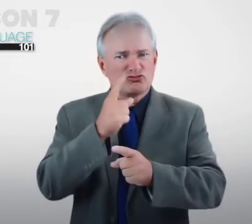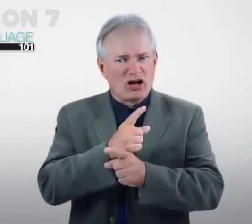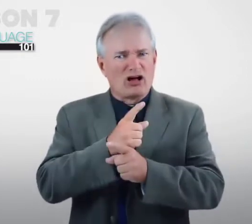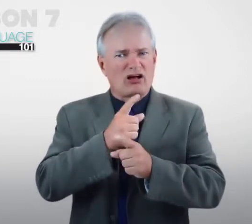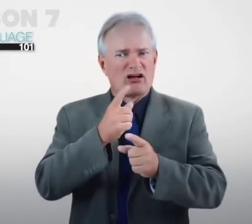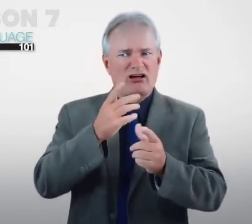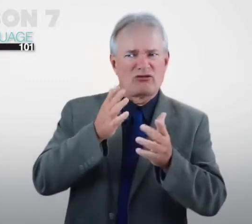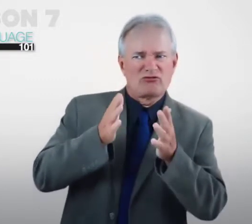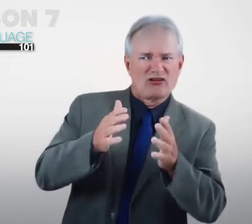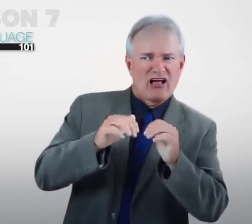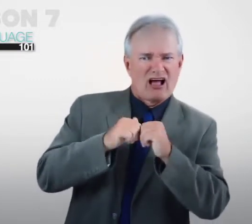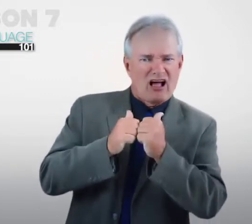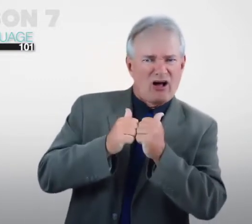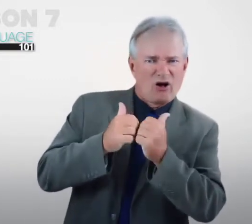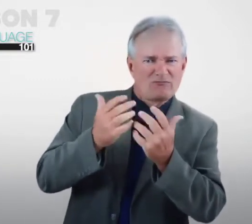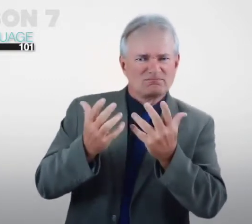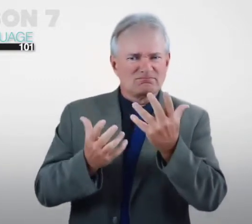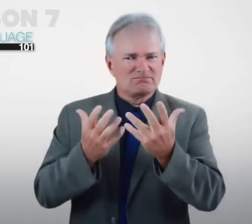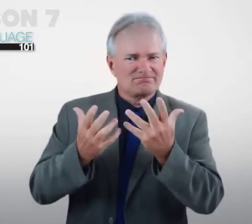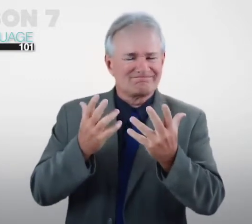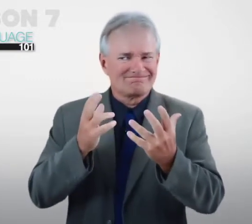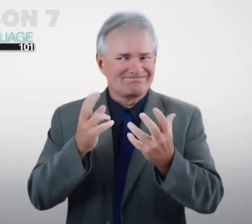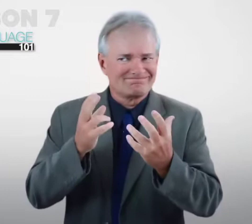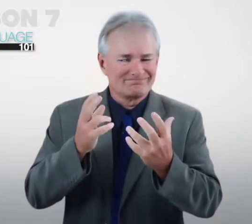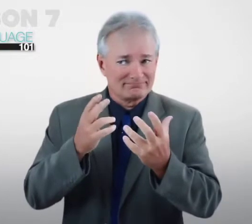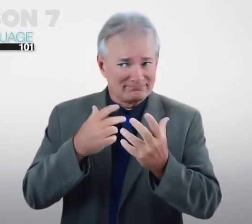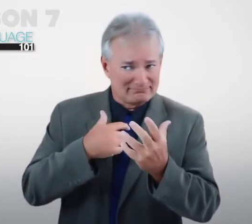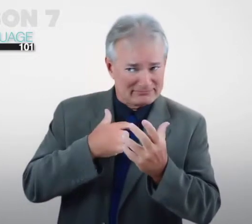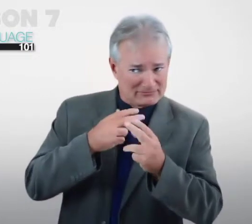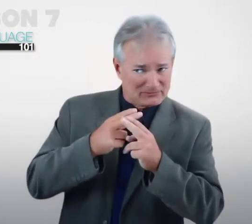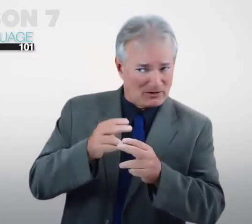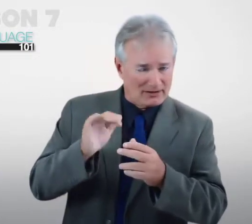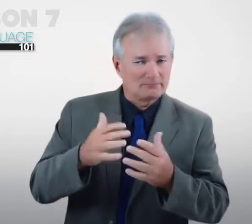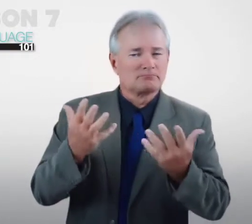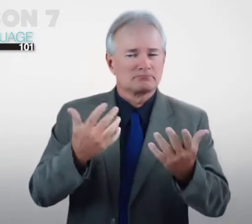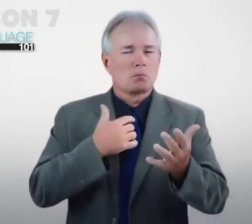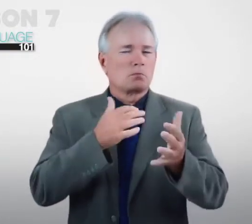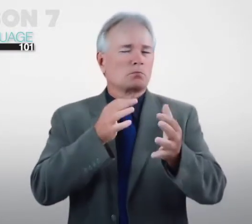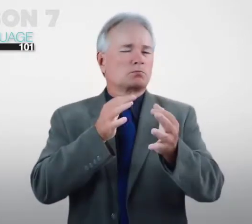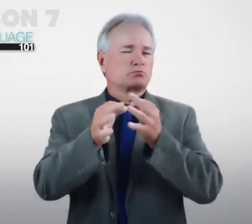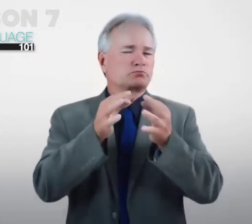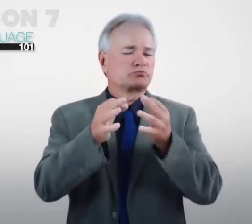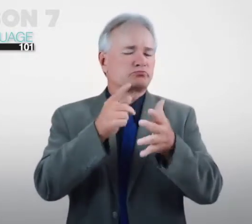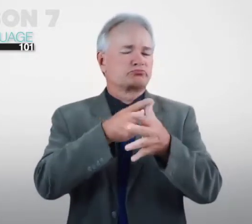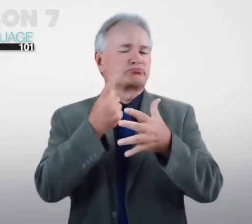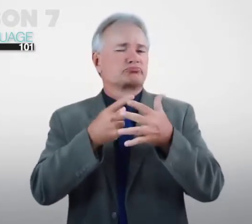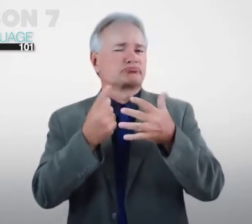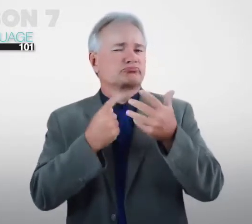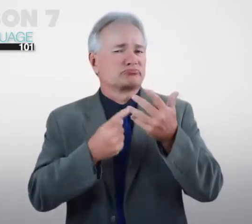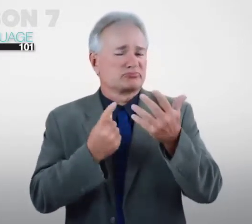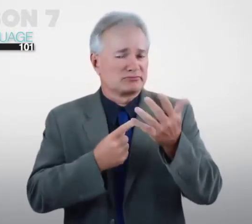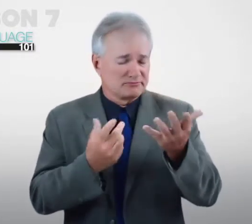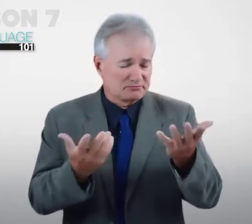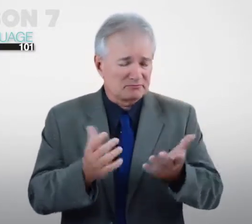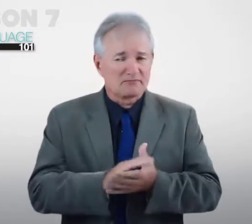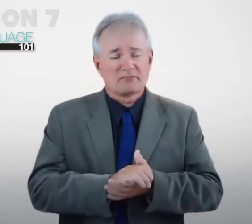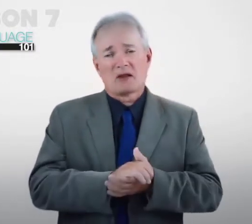What is the correct way to describe a deaf person? And I want to just touch on that briefly.